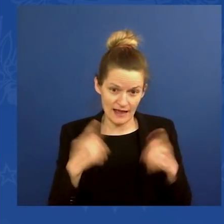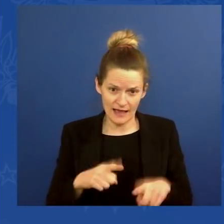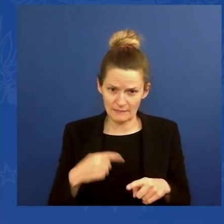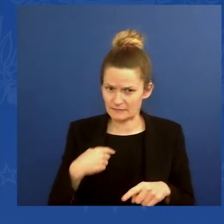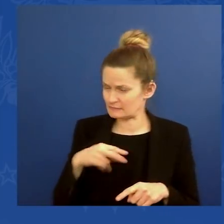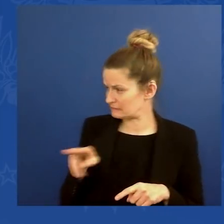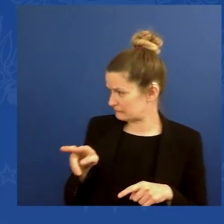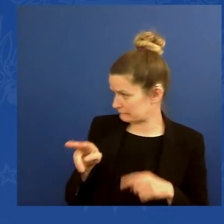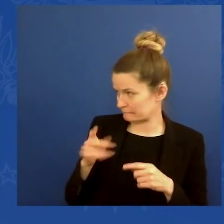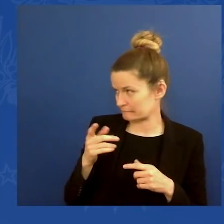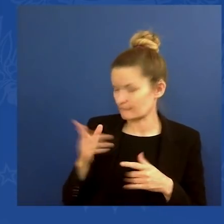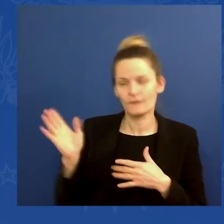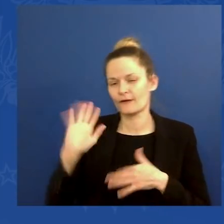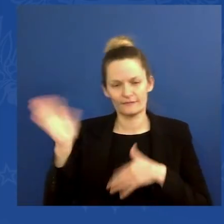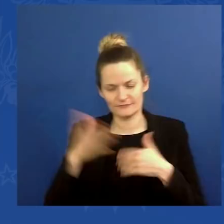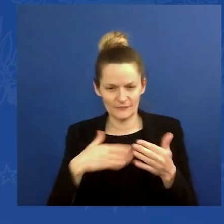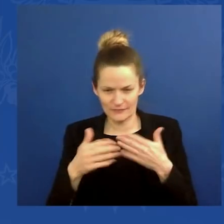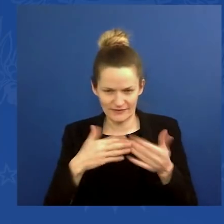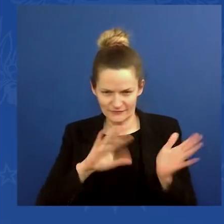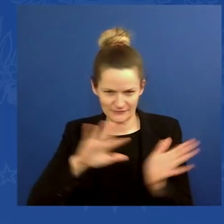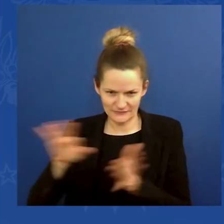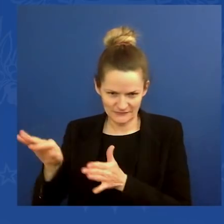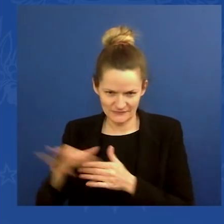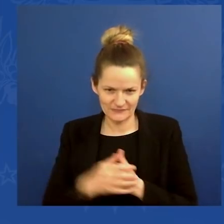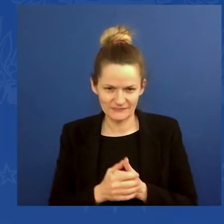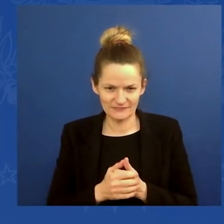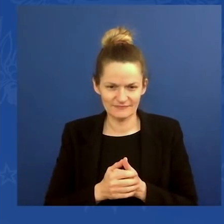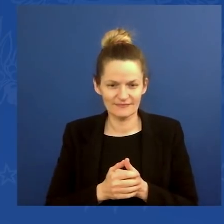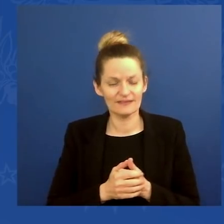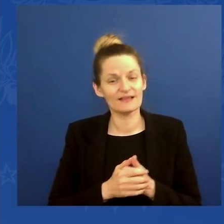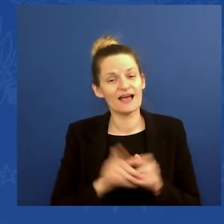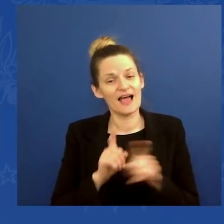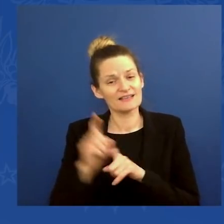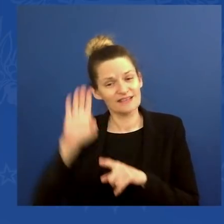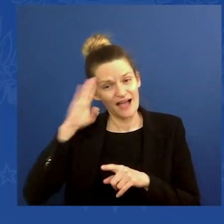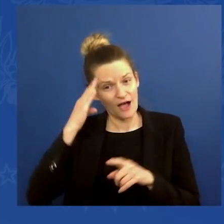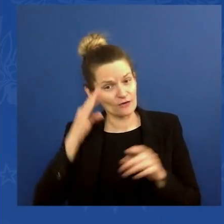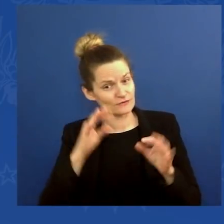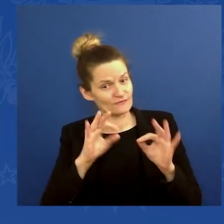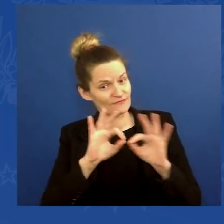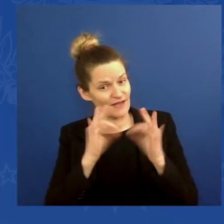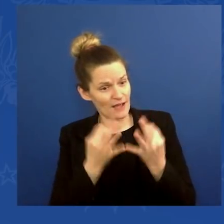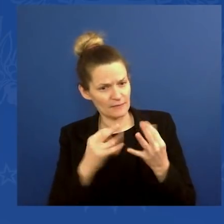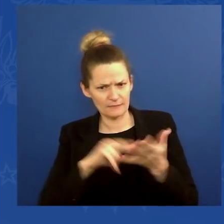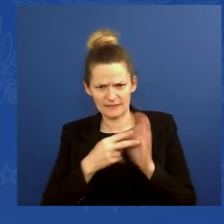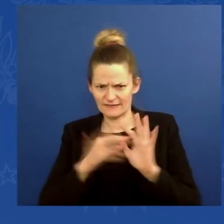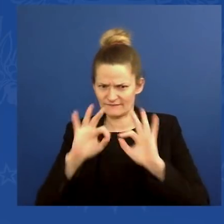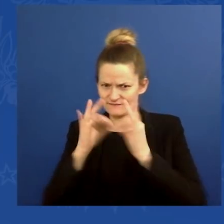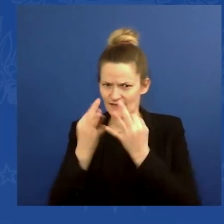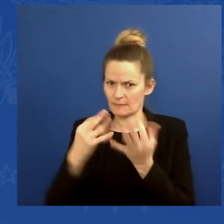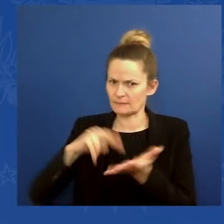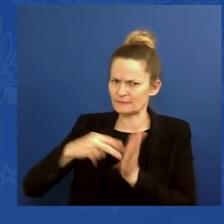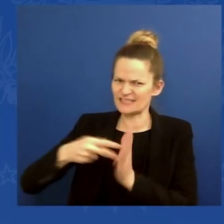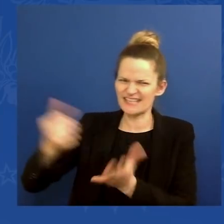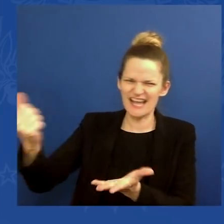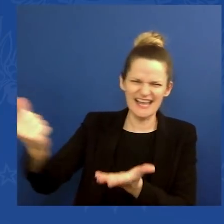But because of being an Irish family, family was everything. My dad's expression was, "Family is the beginning,